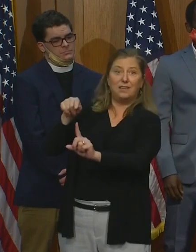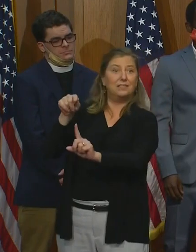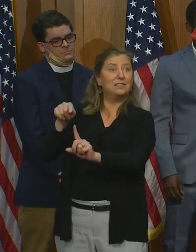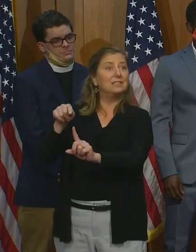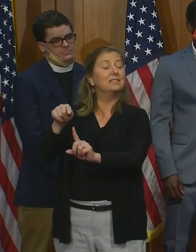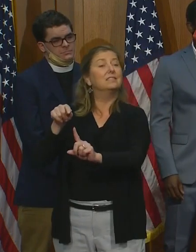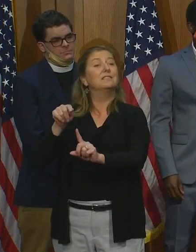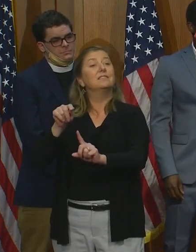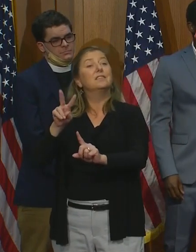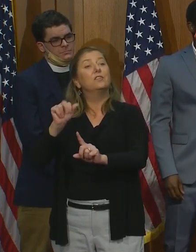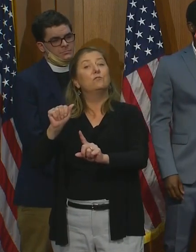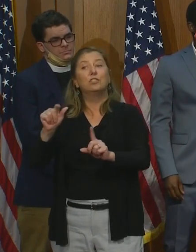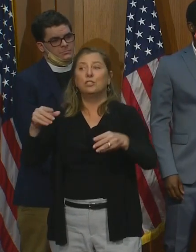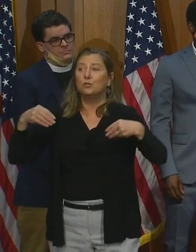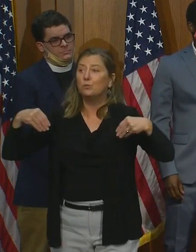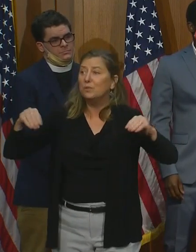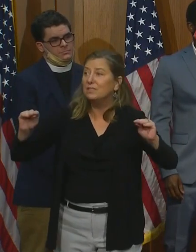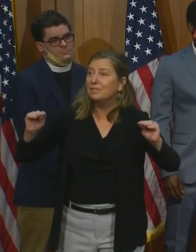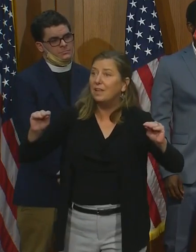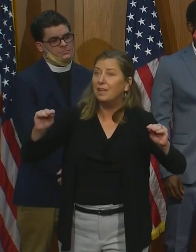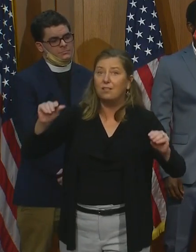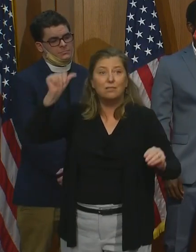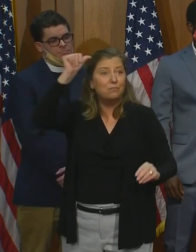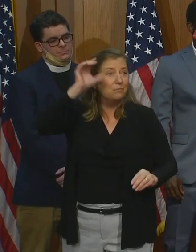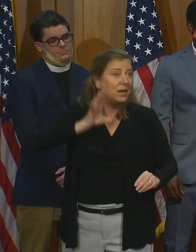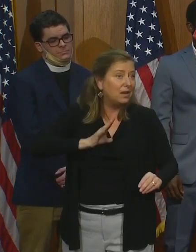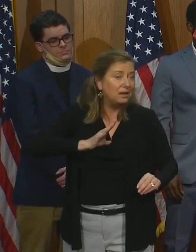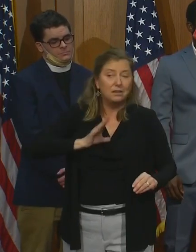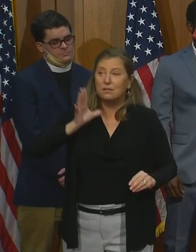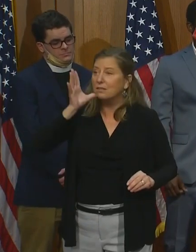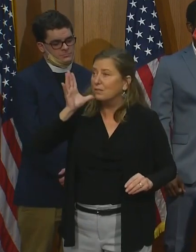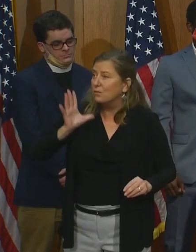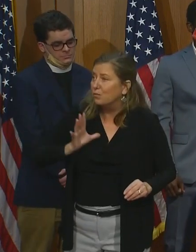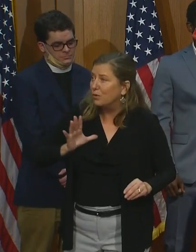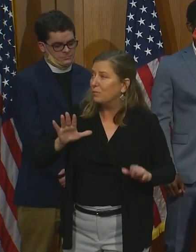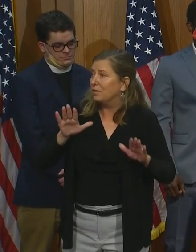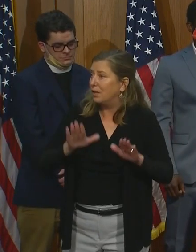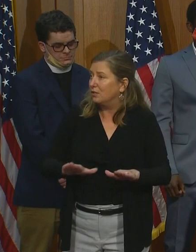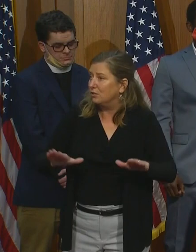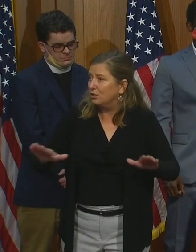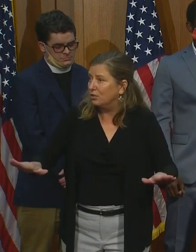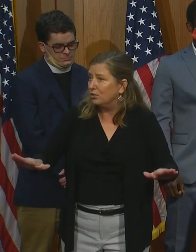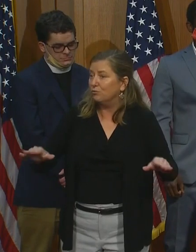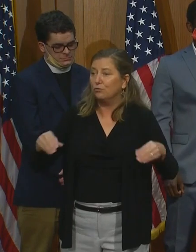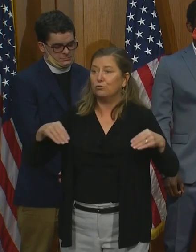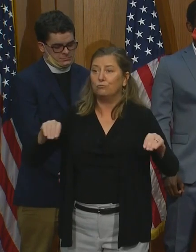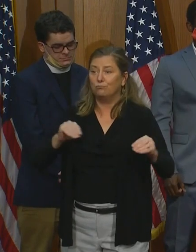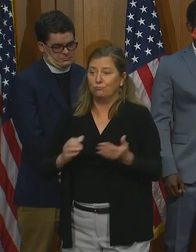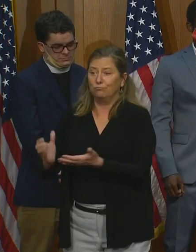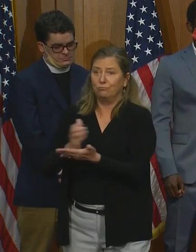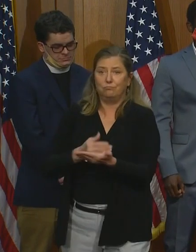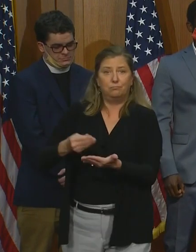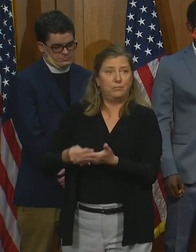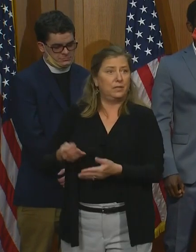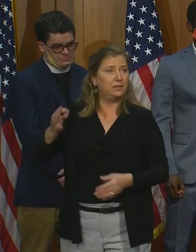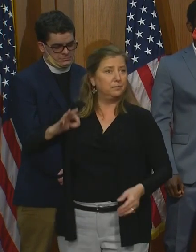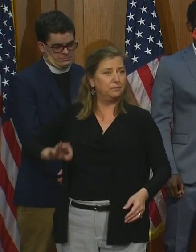PLACE WHERE VIRGINIANS WOULD